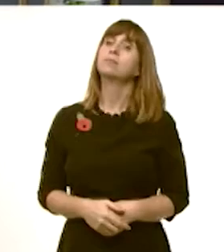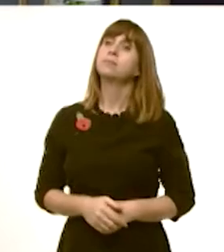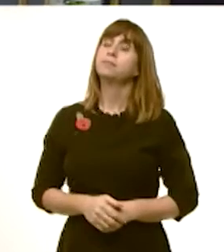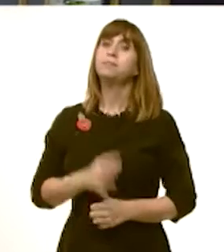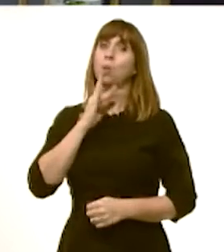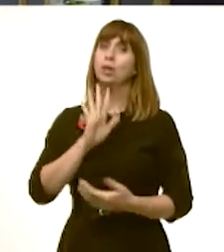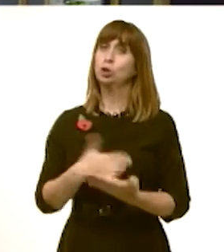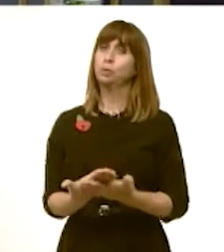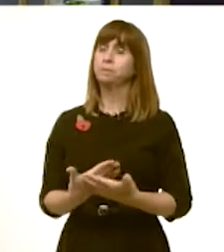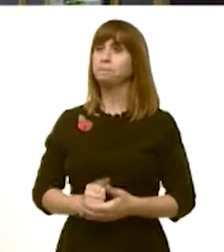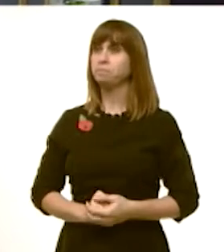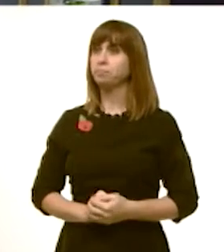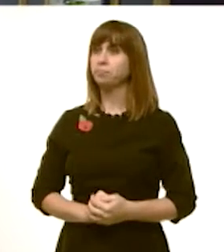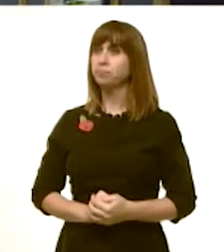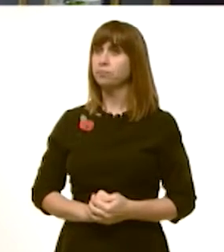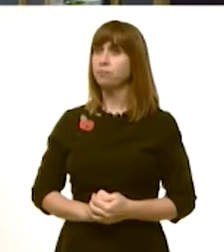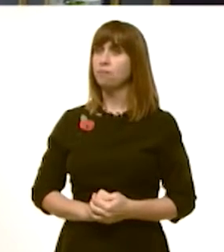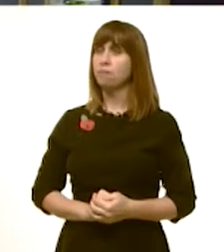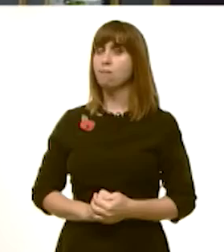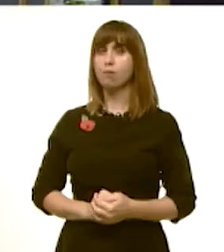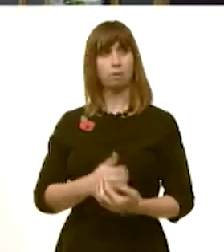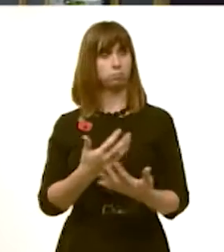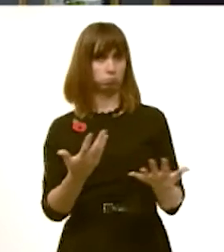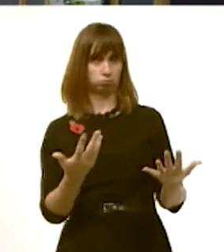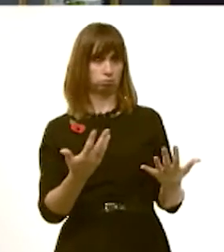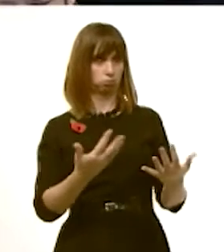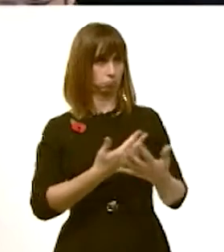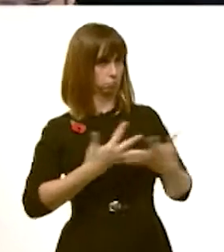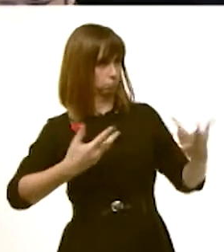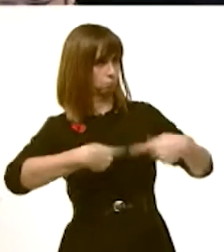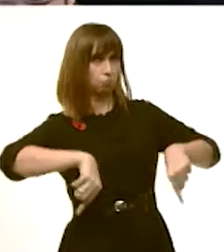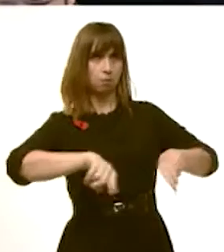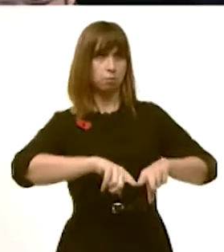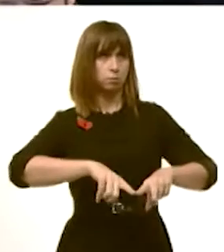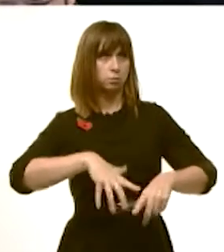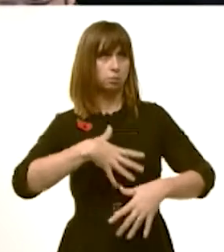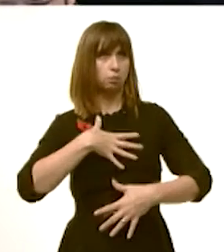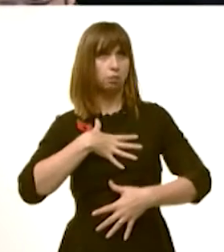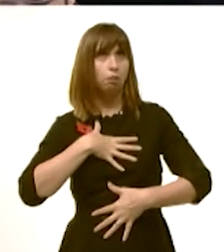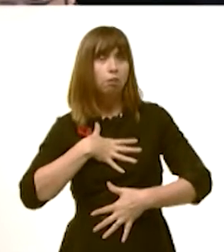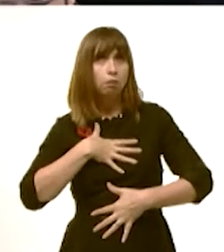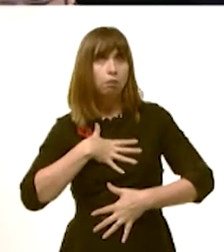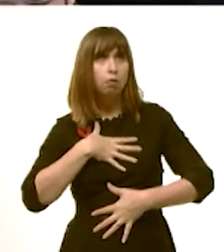Llyr Gruffydd: First Minister, many of us were surprised, somewhat, that Betsi Cadwaladr